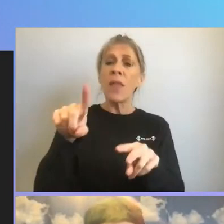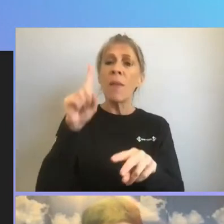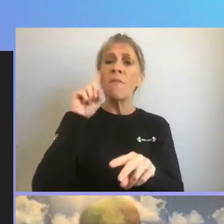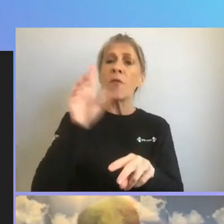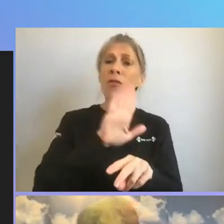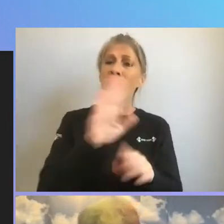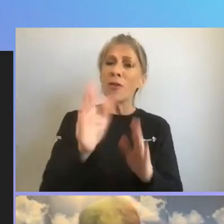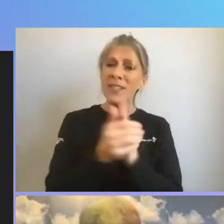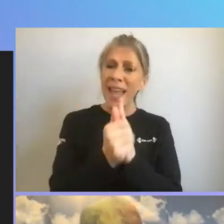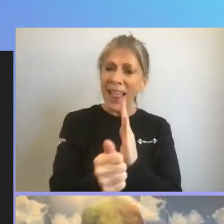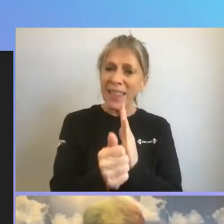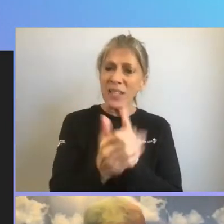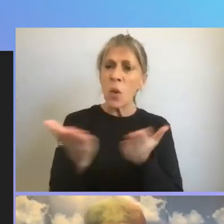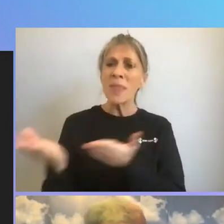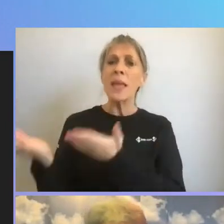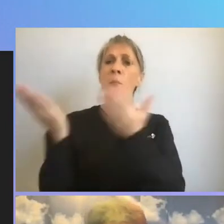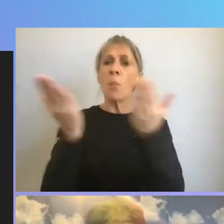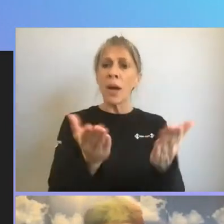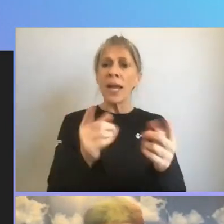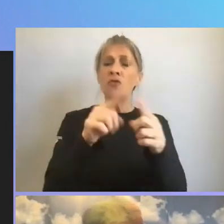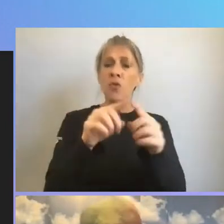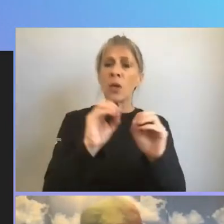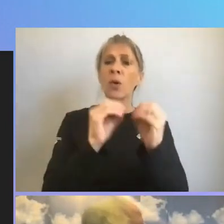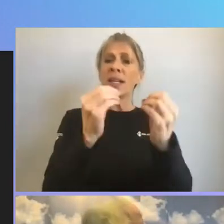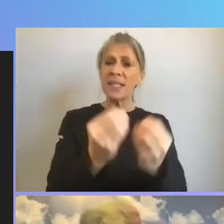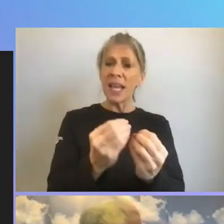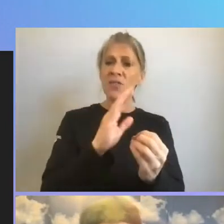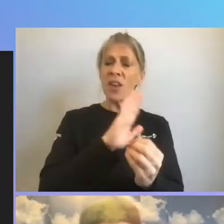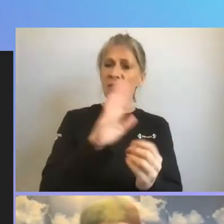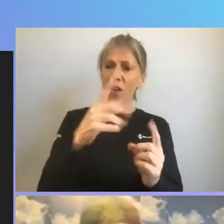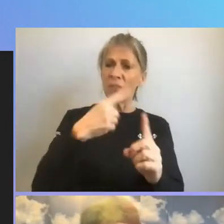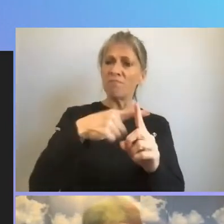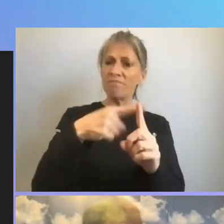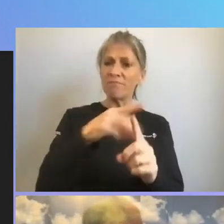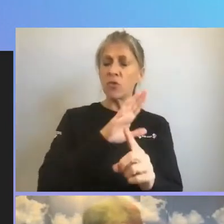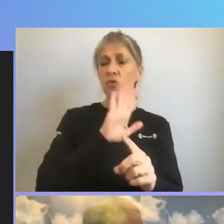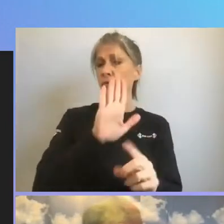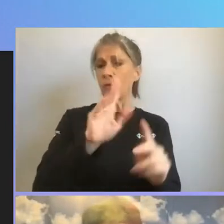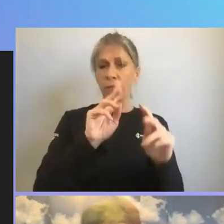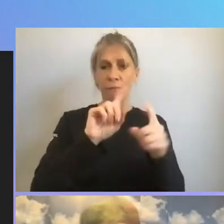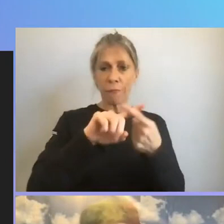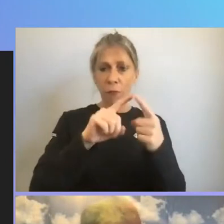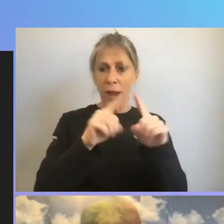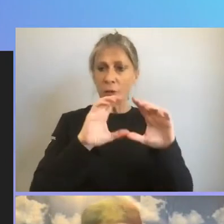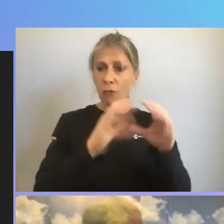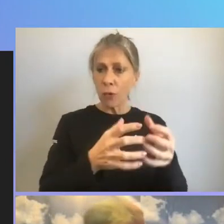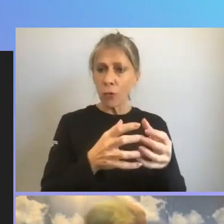they bring to an organization or to your friend group or, you